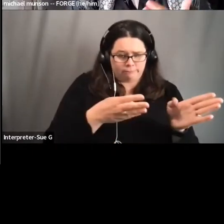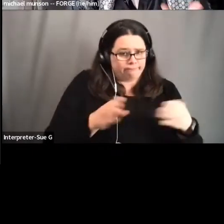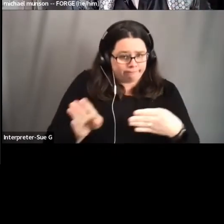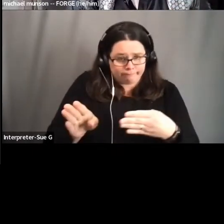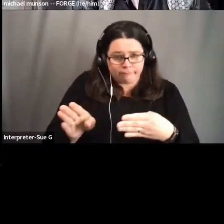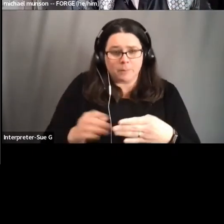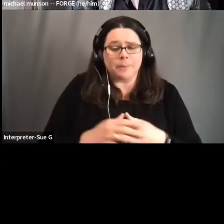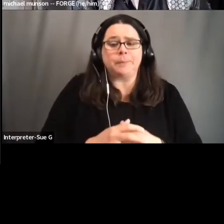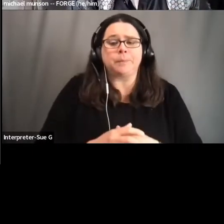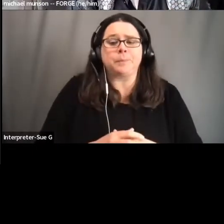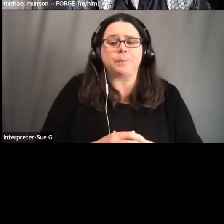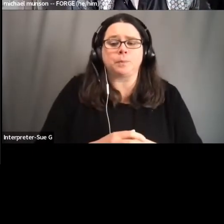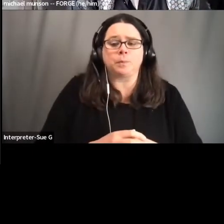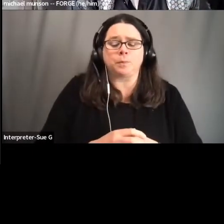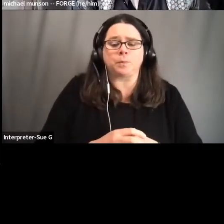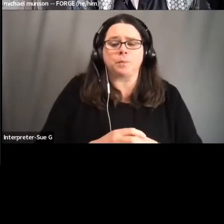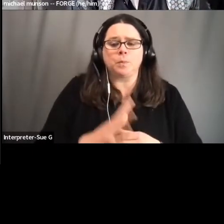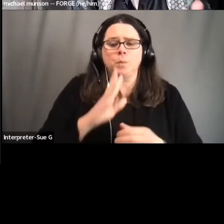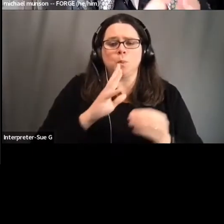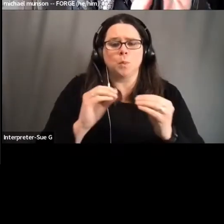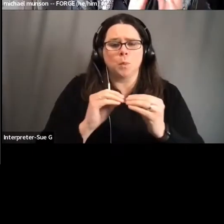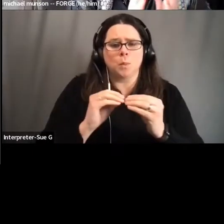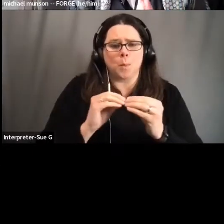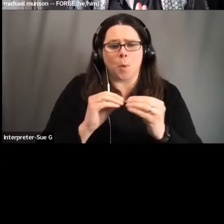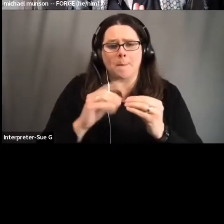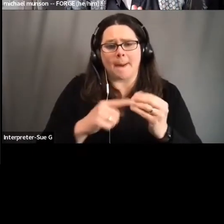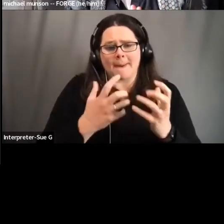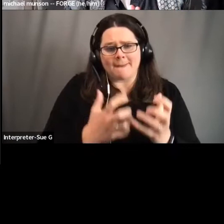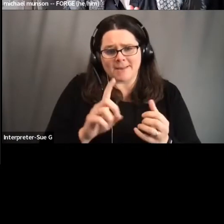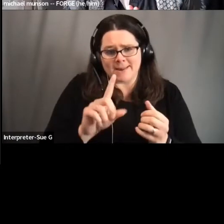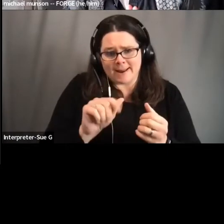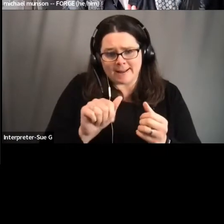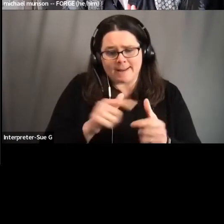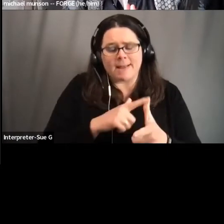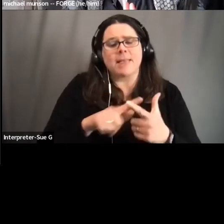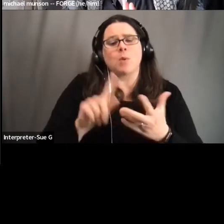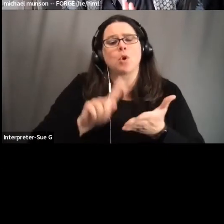We're gonna talk a little bit more about heavy data and then we're gonna look at some resilience factors.